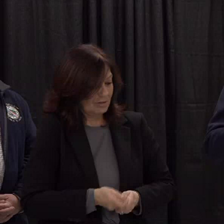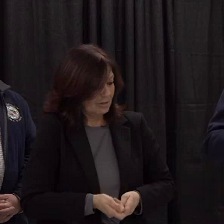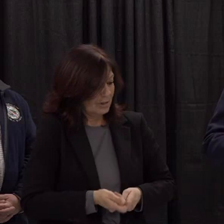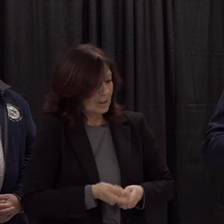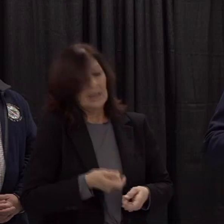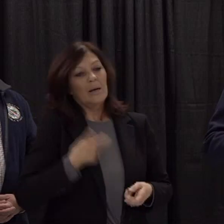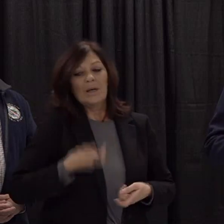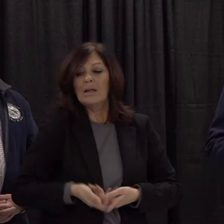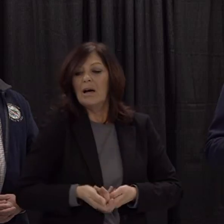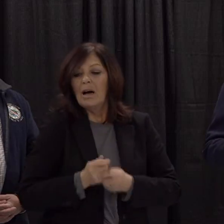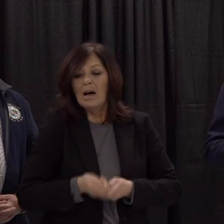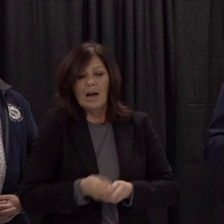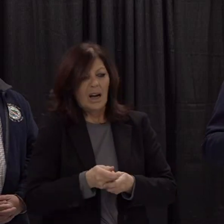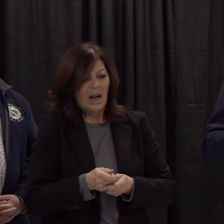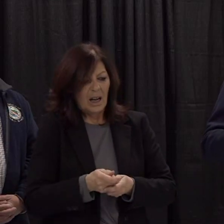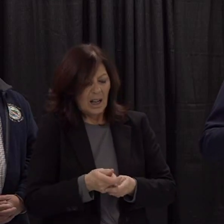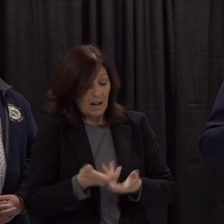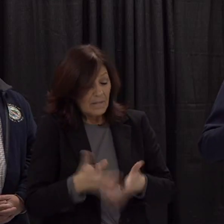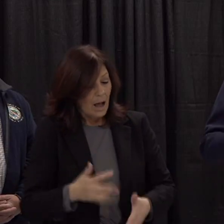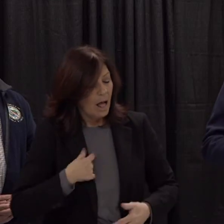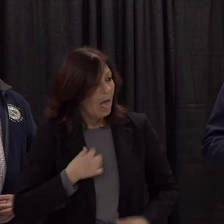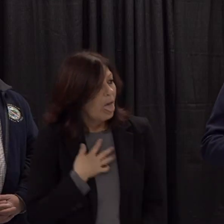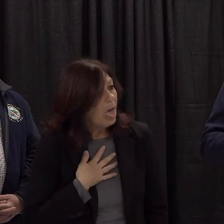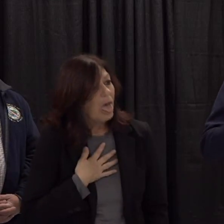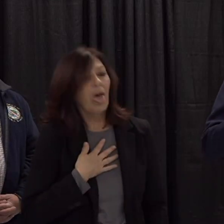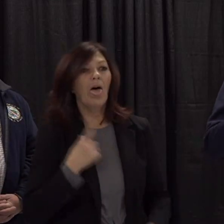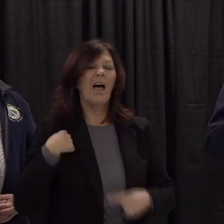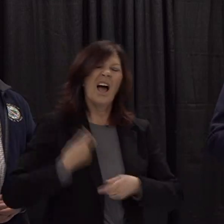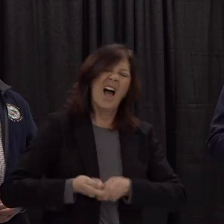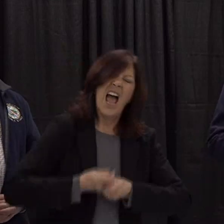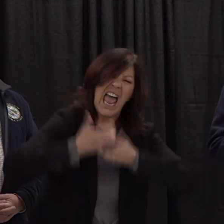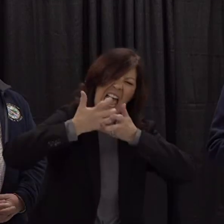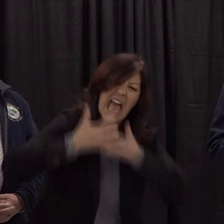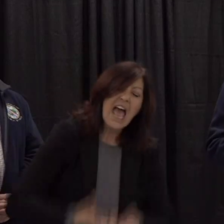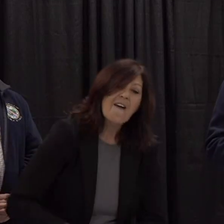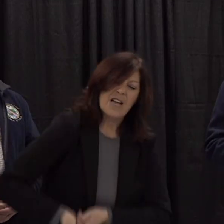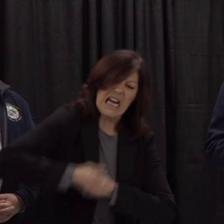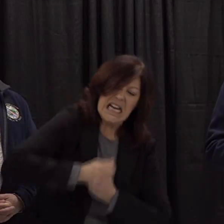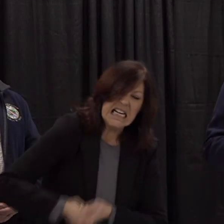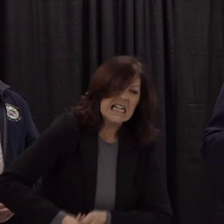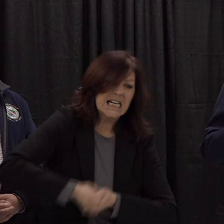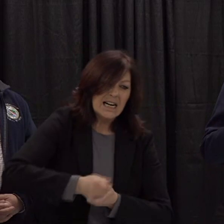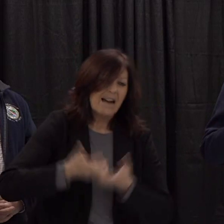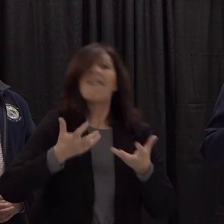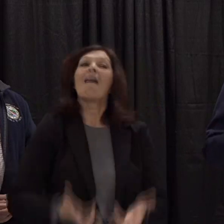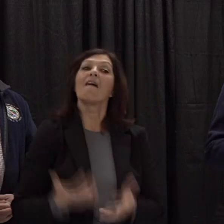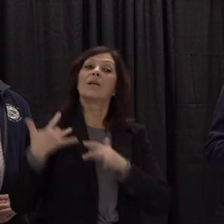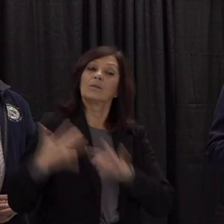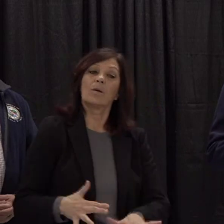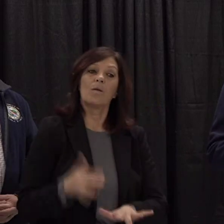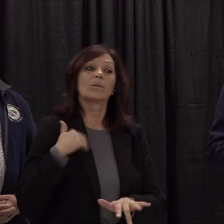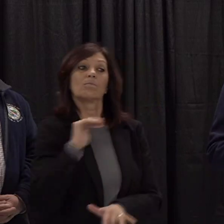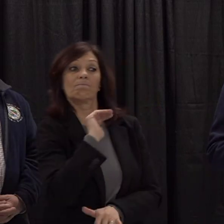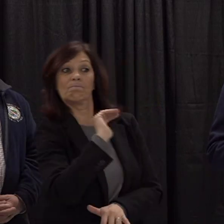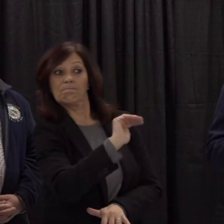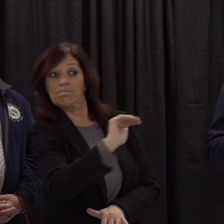My sidewalk and I got it done, but I felt like I was going to break my back because it was so heavy. And we are reminding everybody that you